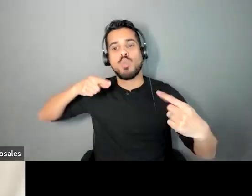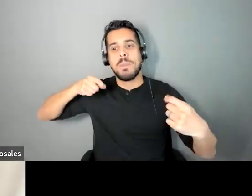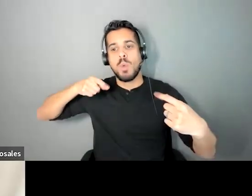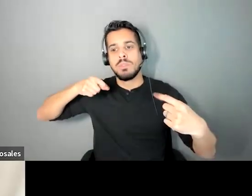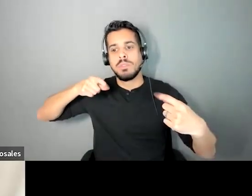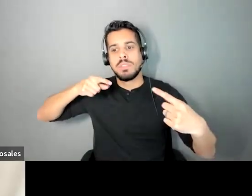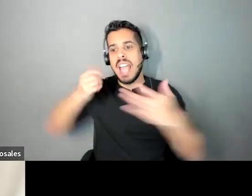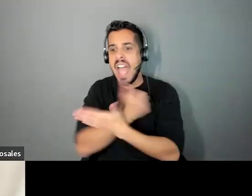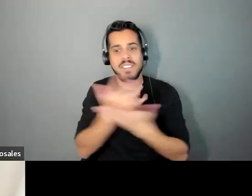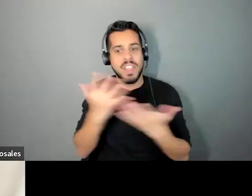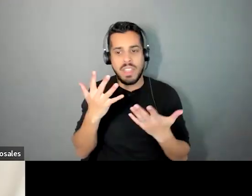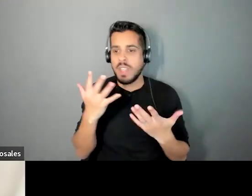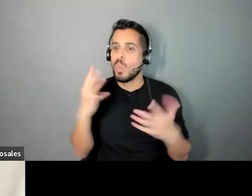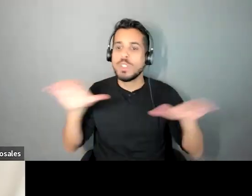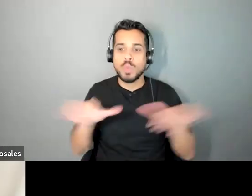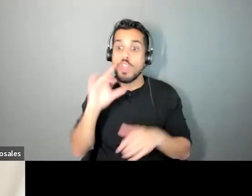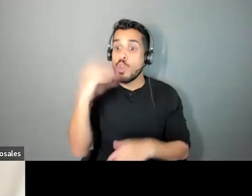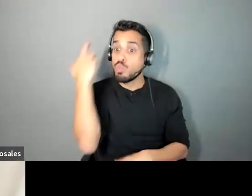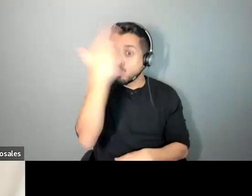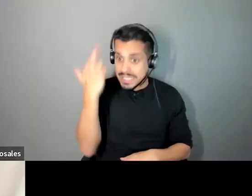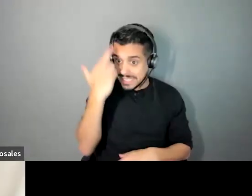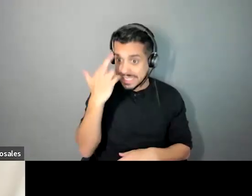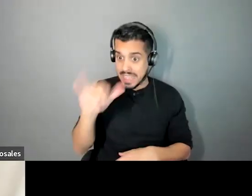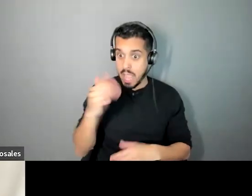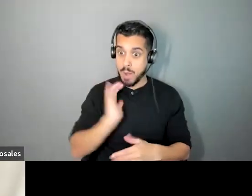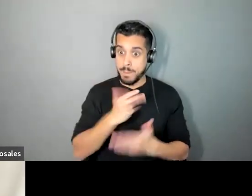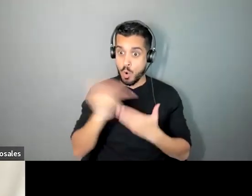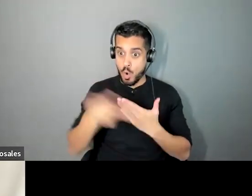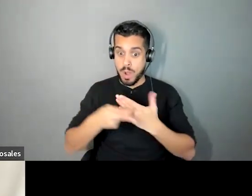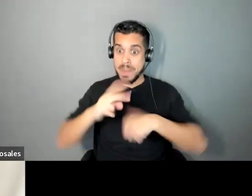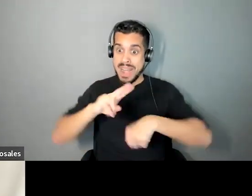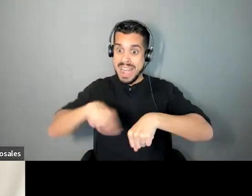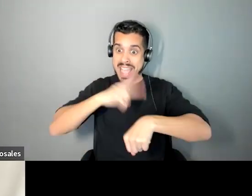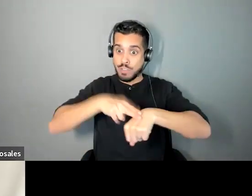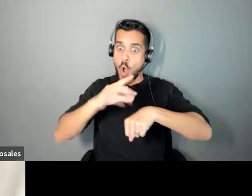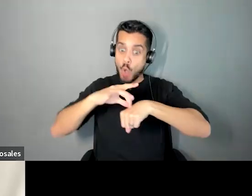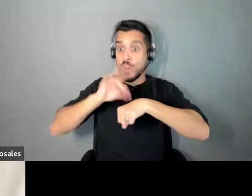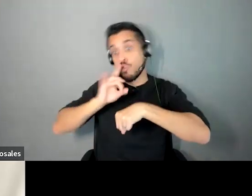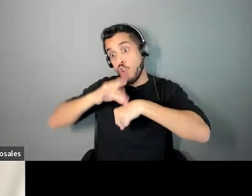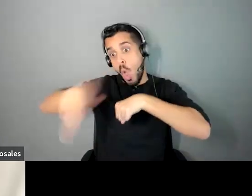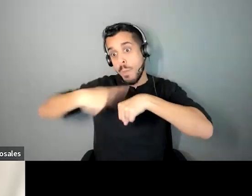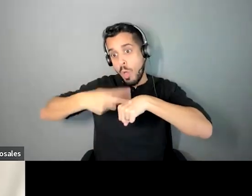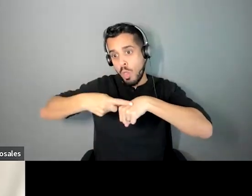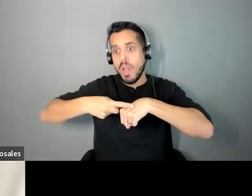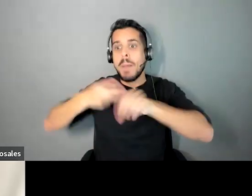Everything we do. So the reason why our program is national, actually global in scale is because everything we do is virtual remote.